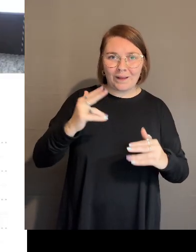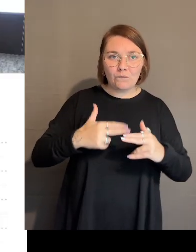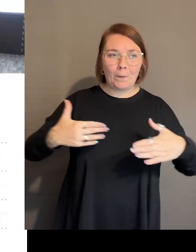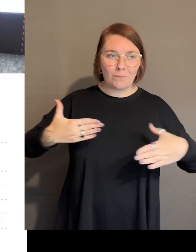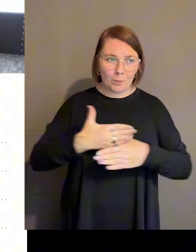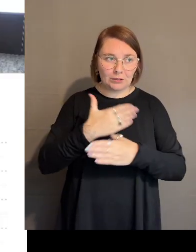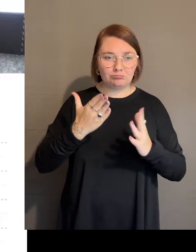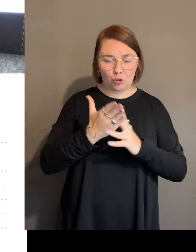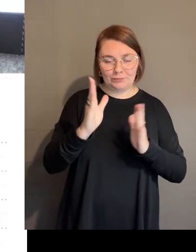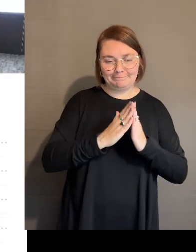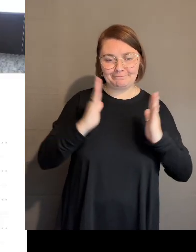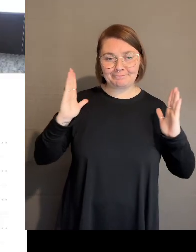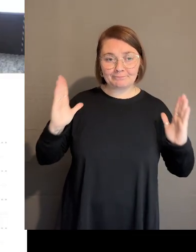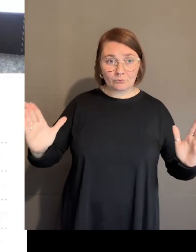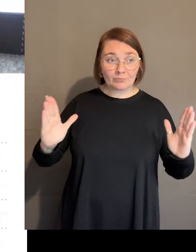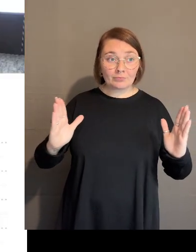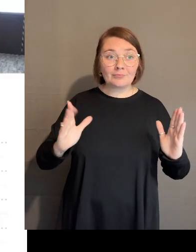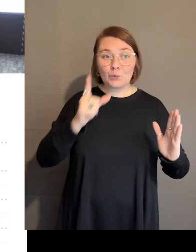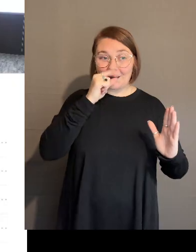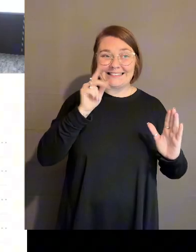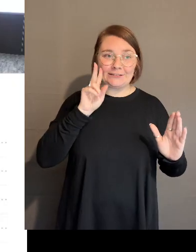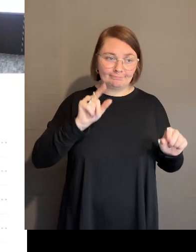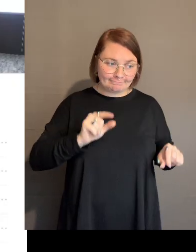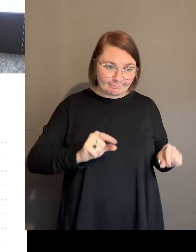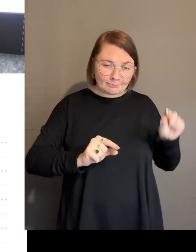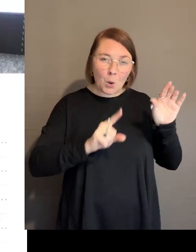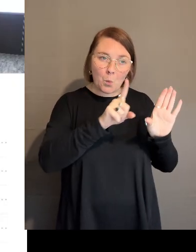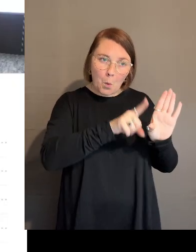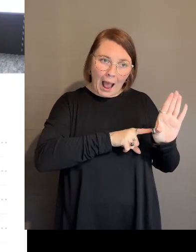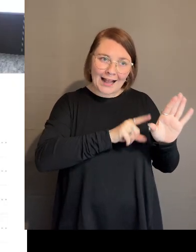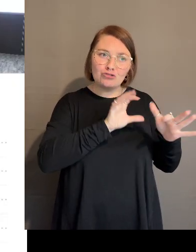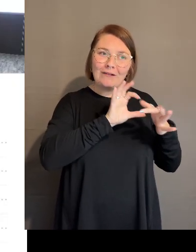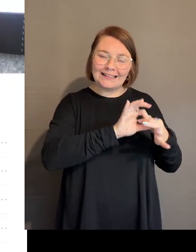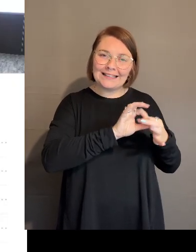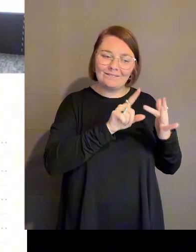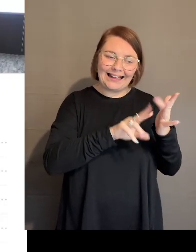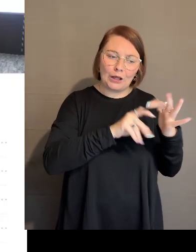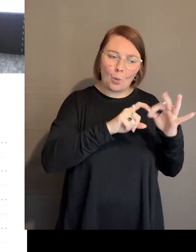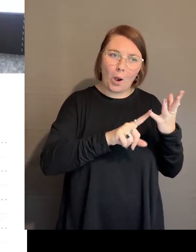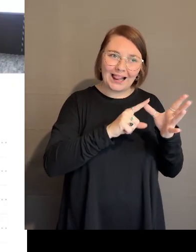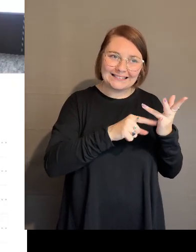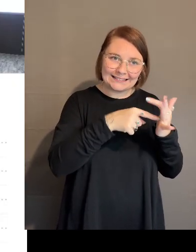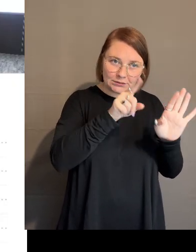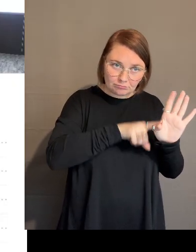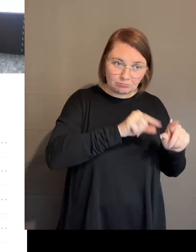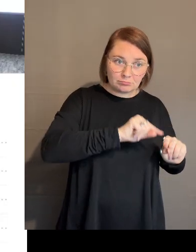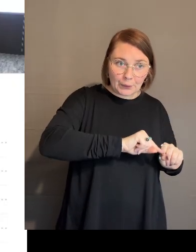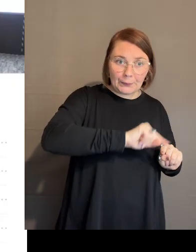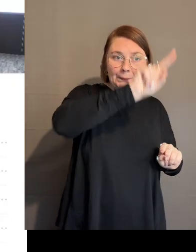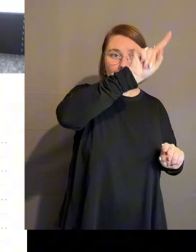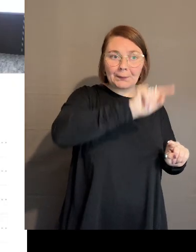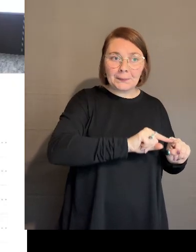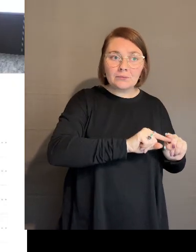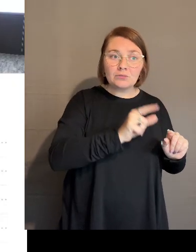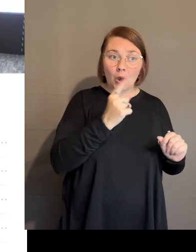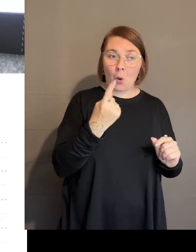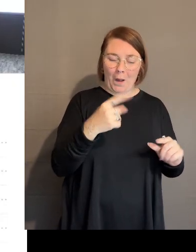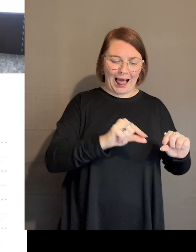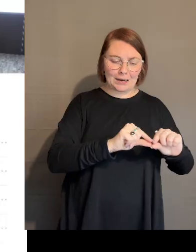Over time, the y-axis shows the relative inequality ratio, with a horizontal reference line at 1 indicating no difference.